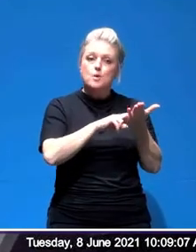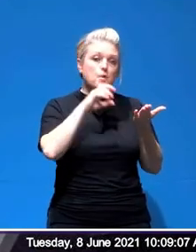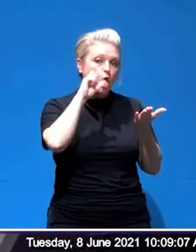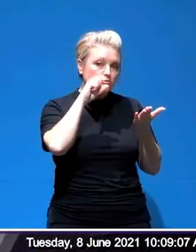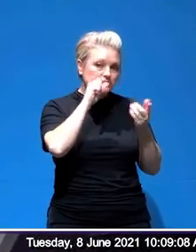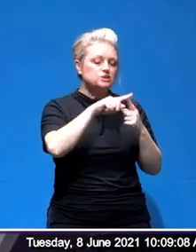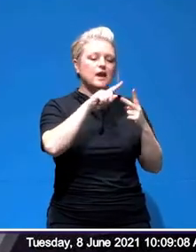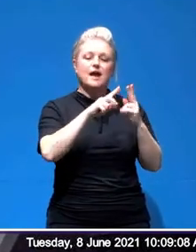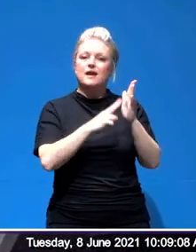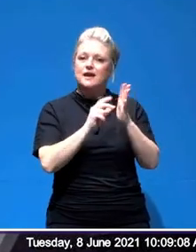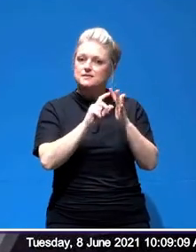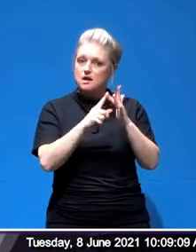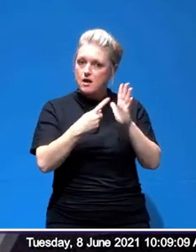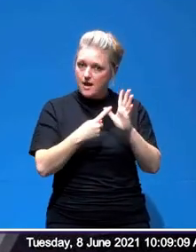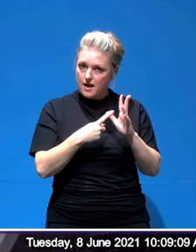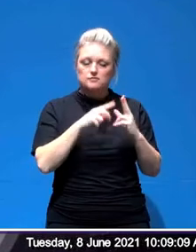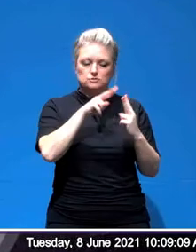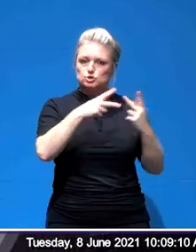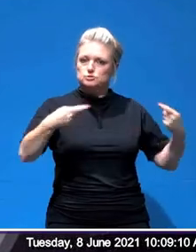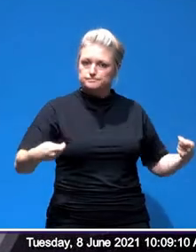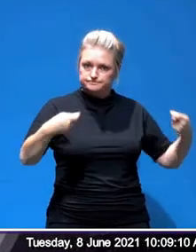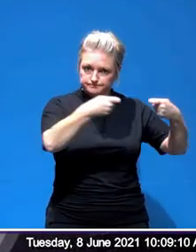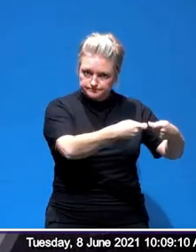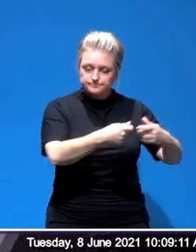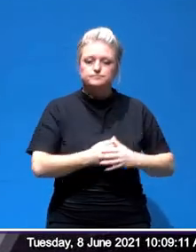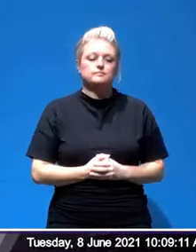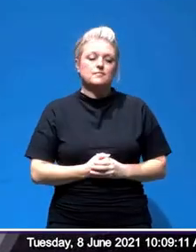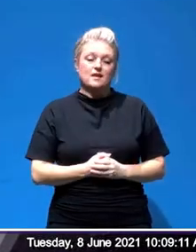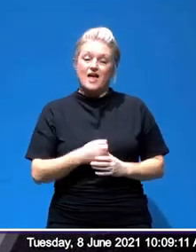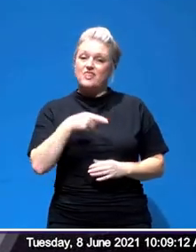In this role, I was responsible for supporting the peer advocacy group at